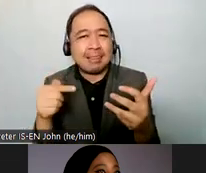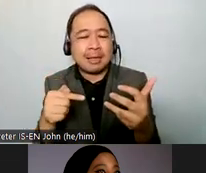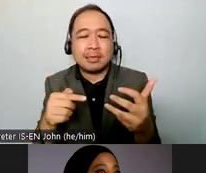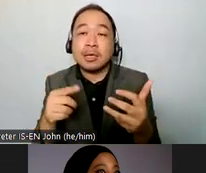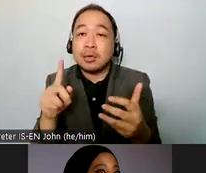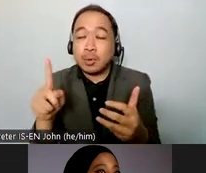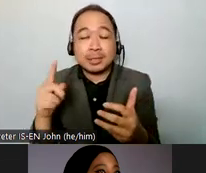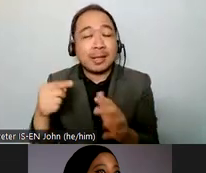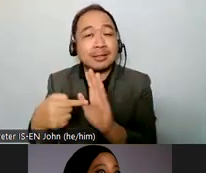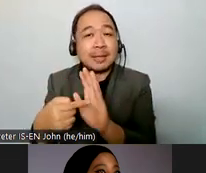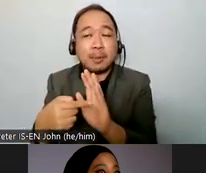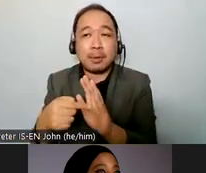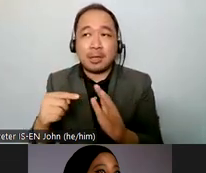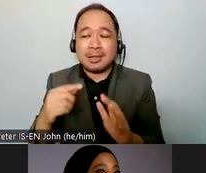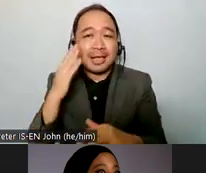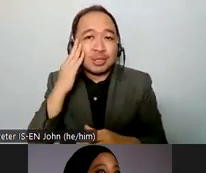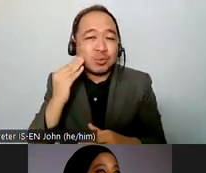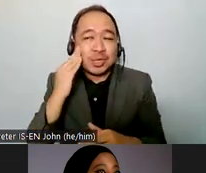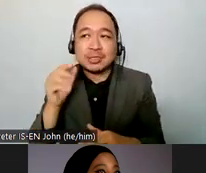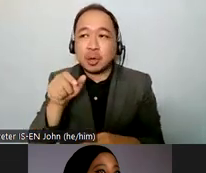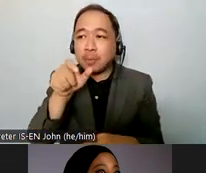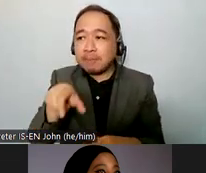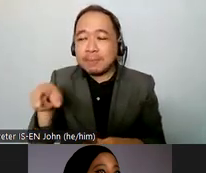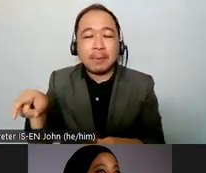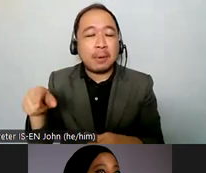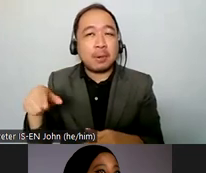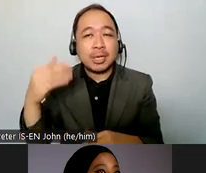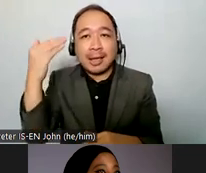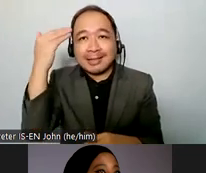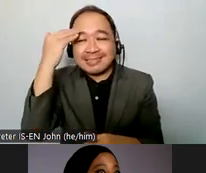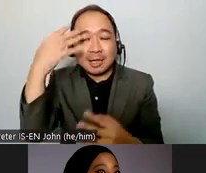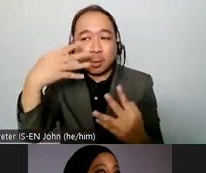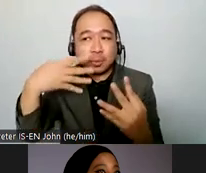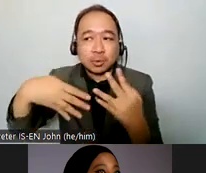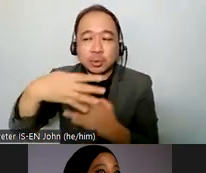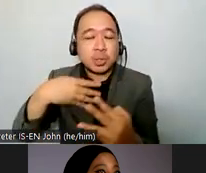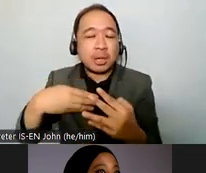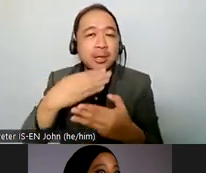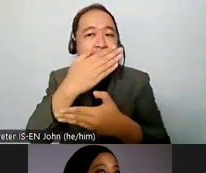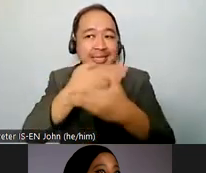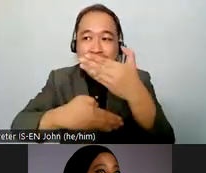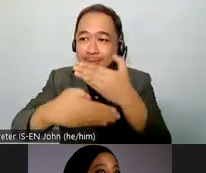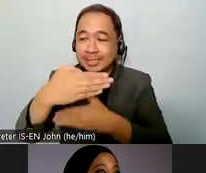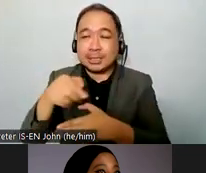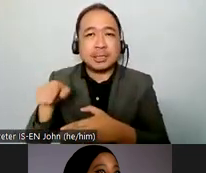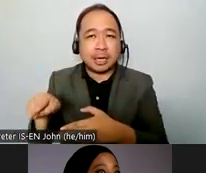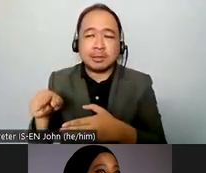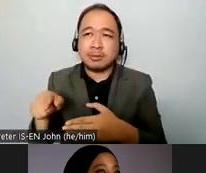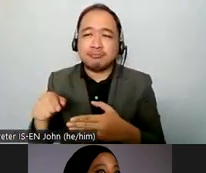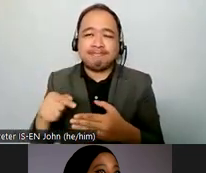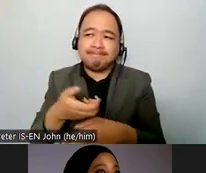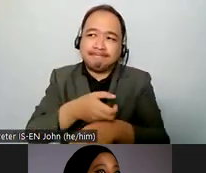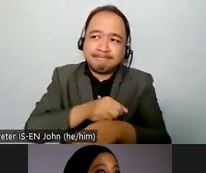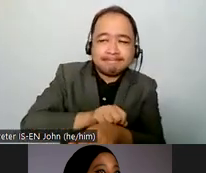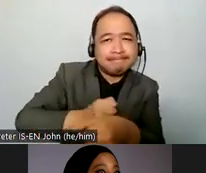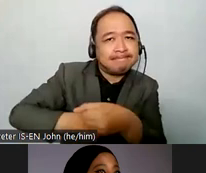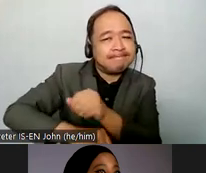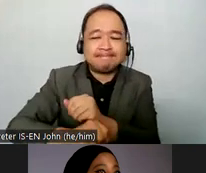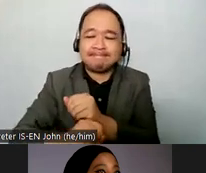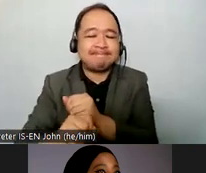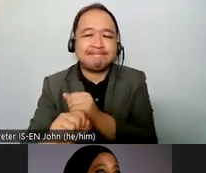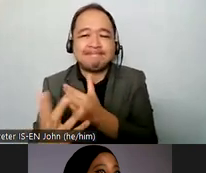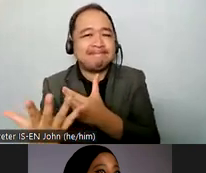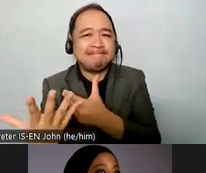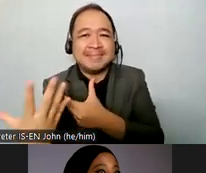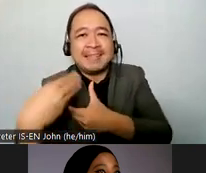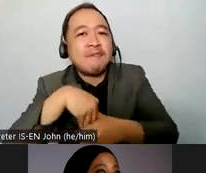psychosocial disabilities have been among the most active in fighting institutionalization and yet in